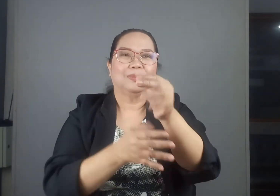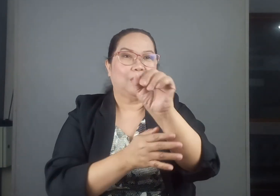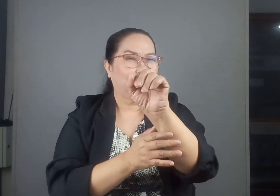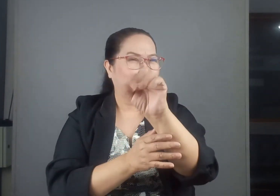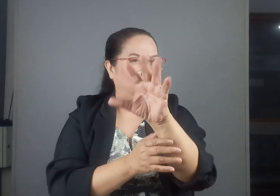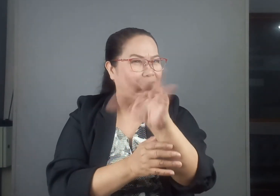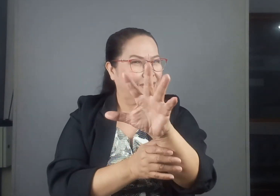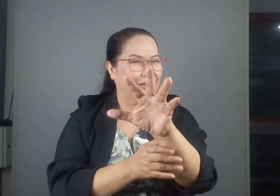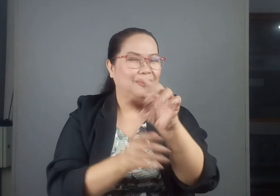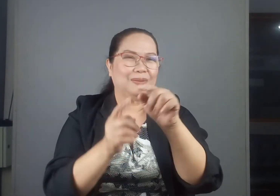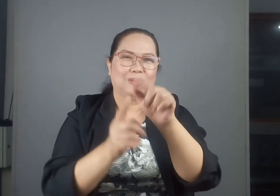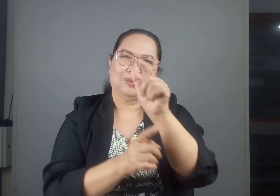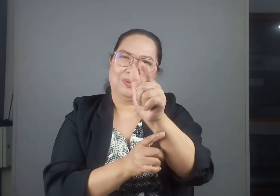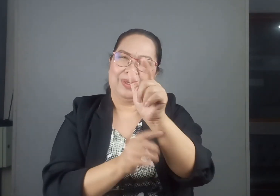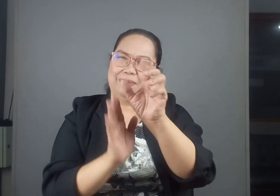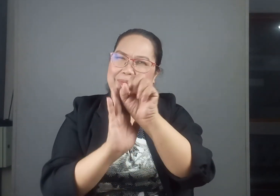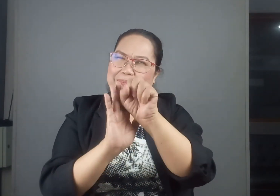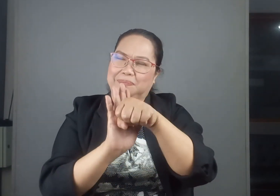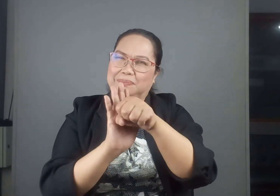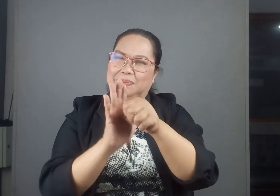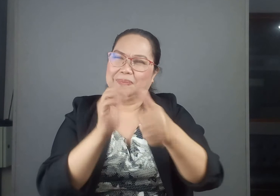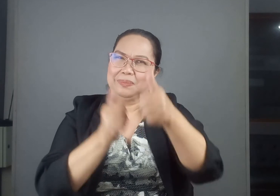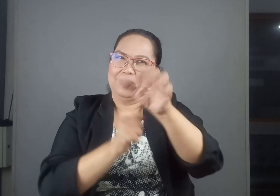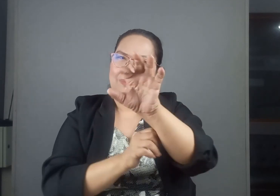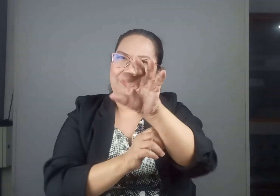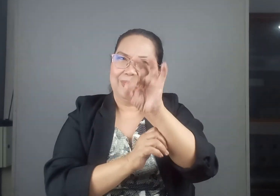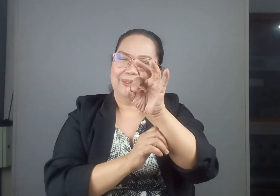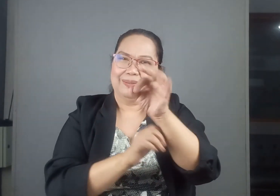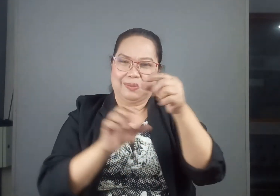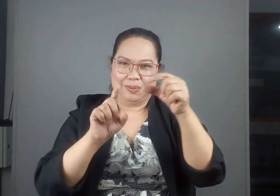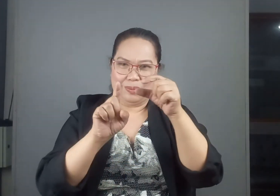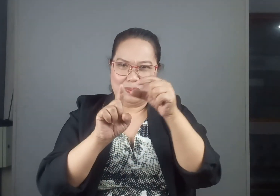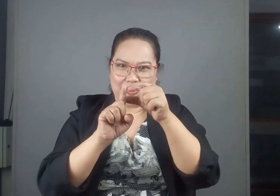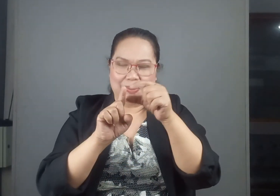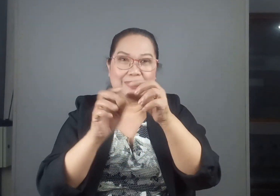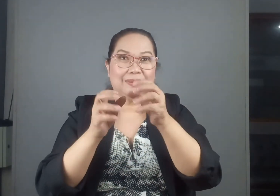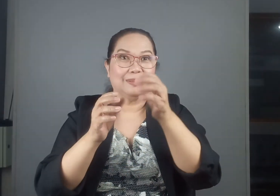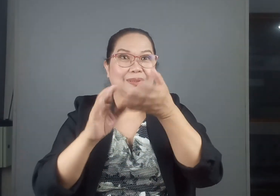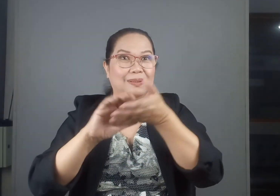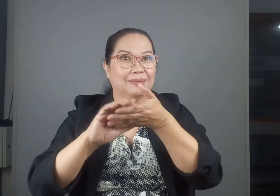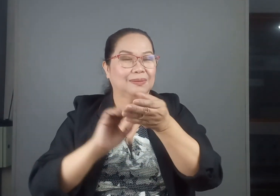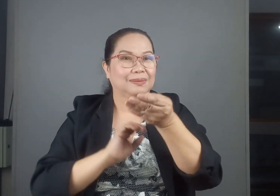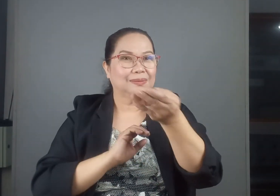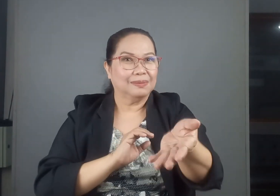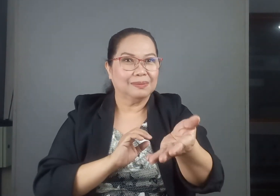to choose which word cards to be played. Once the timer is up,